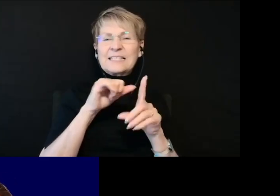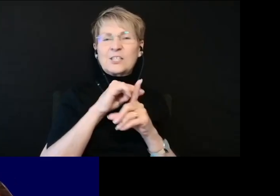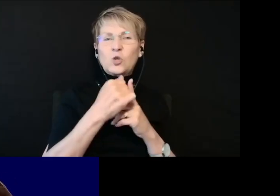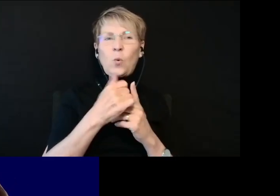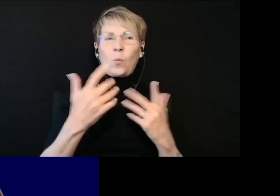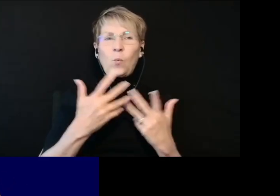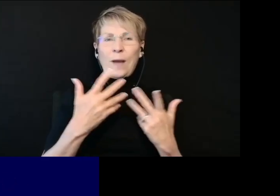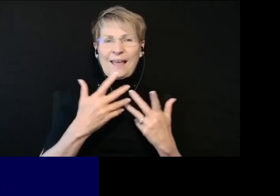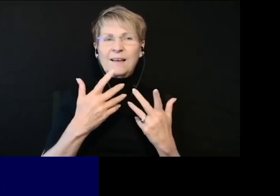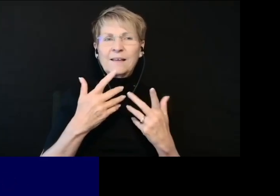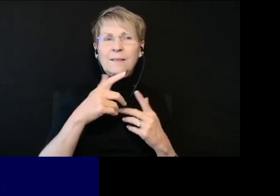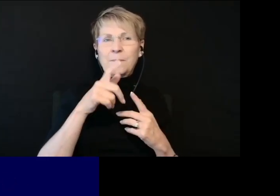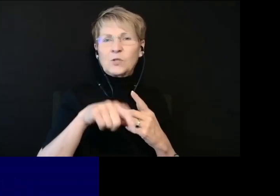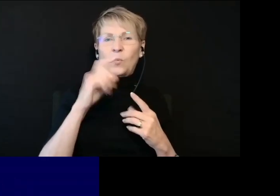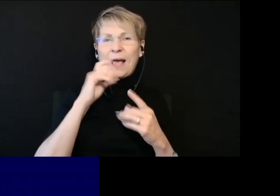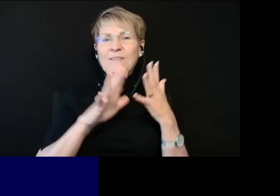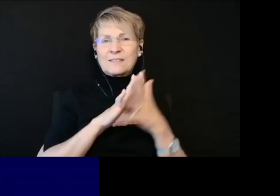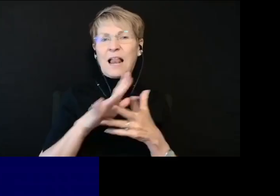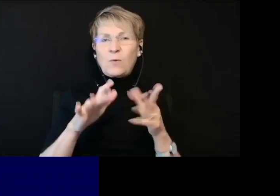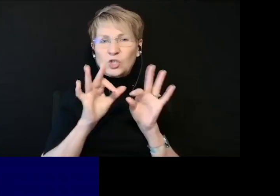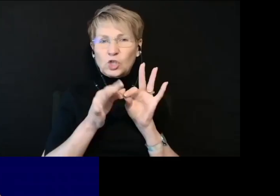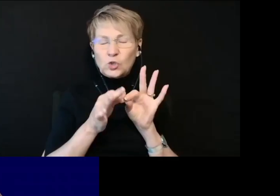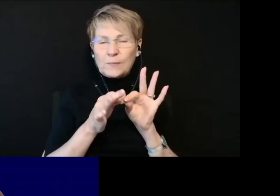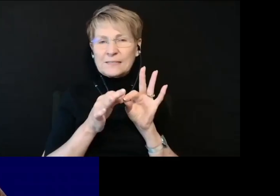deafblind people using sign language interpreters.